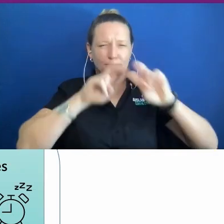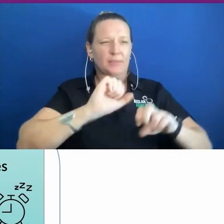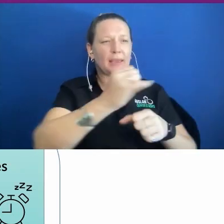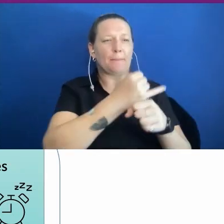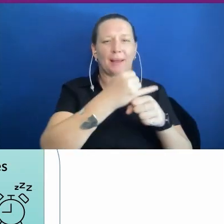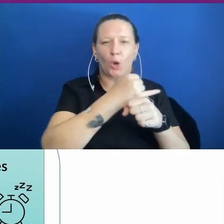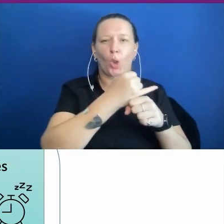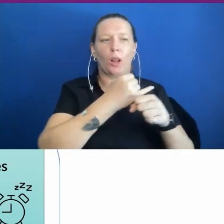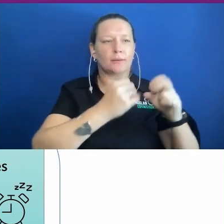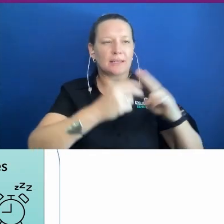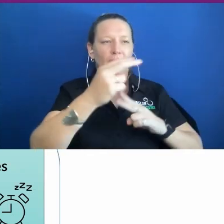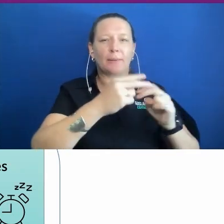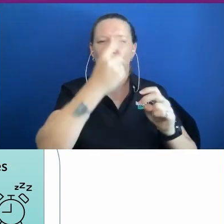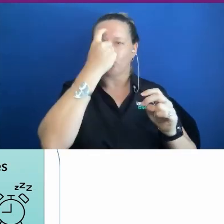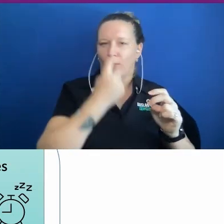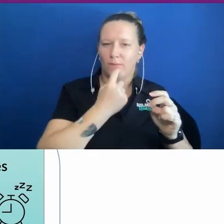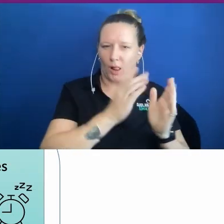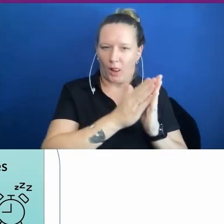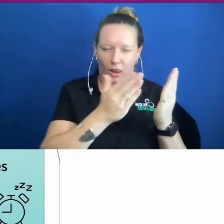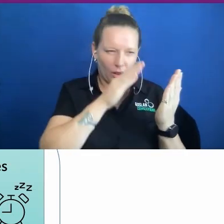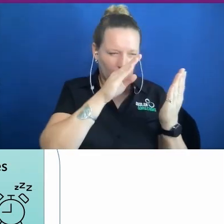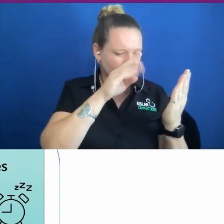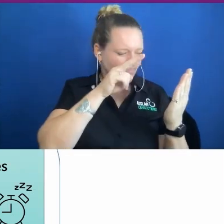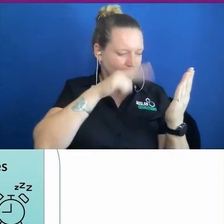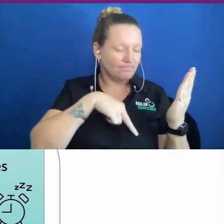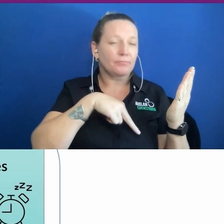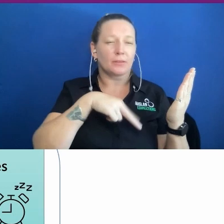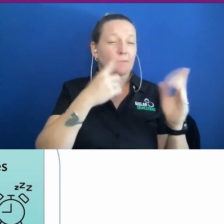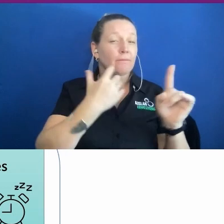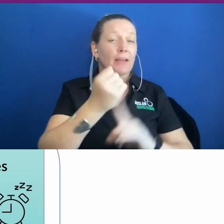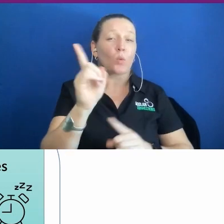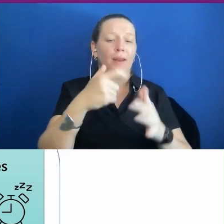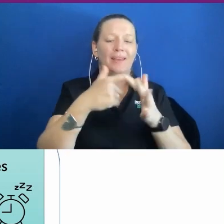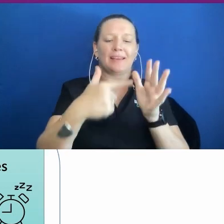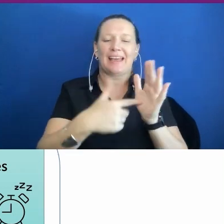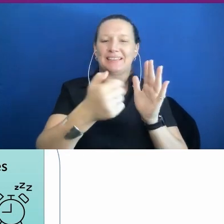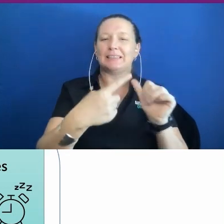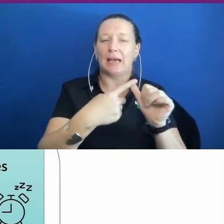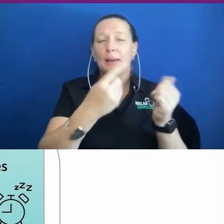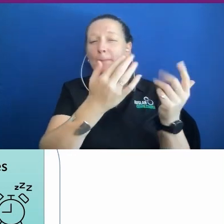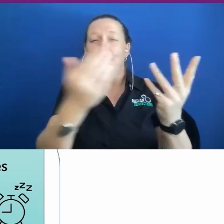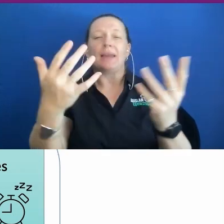and found that in KAT6A many have intellectual disability, that many have vision problems,